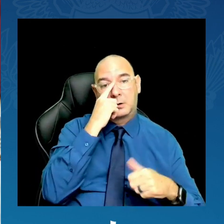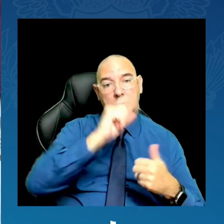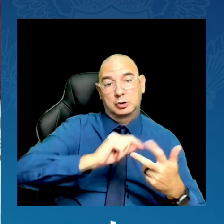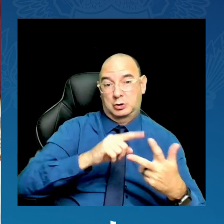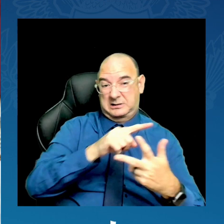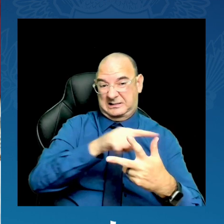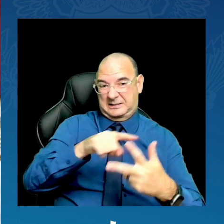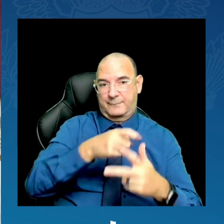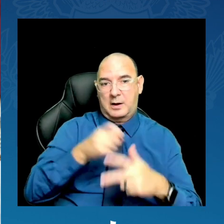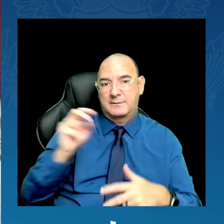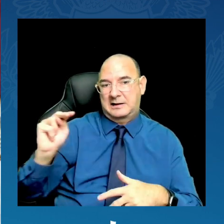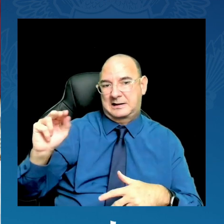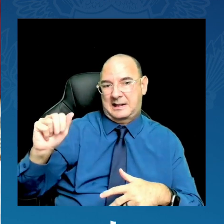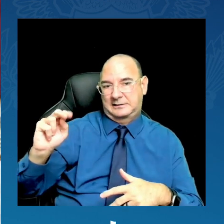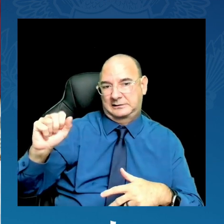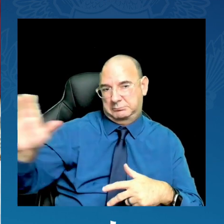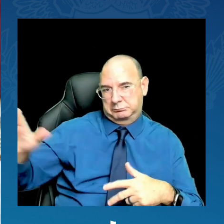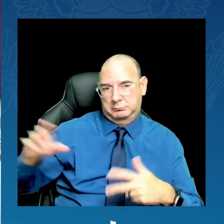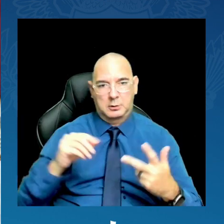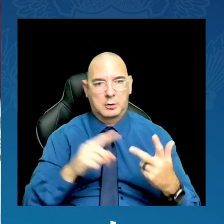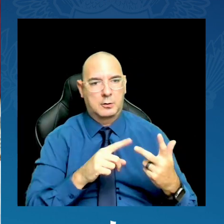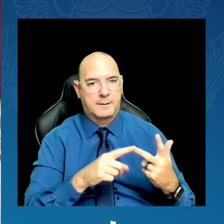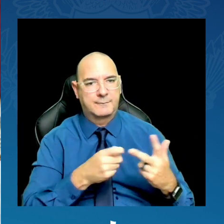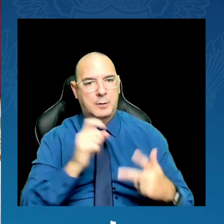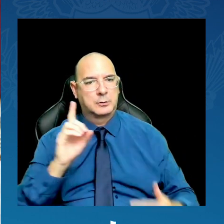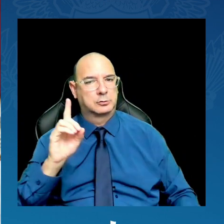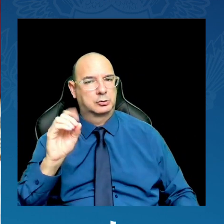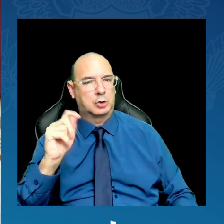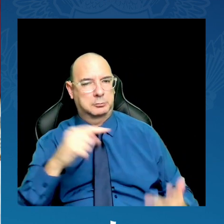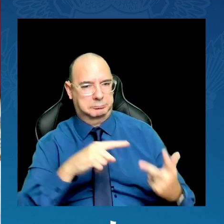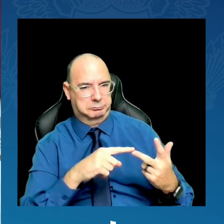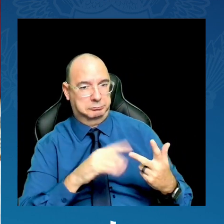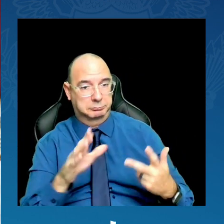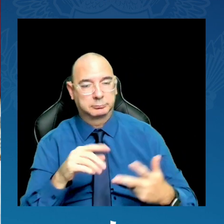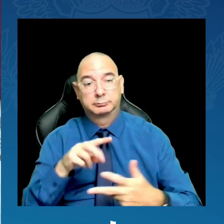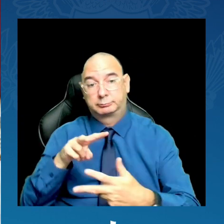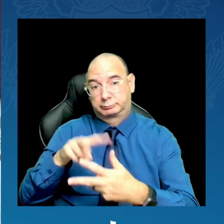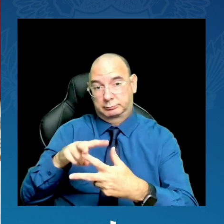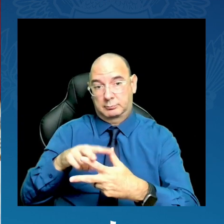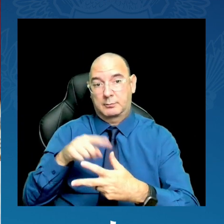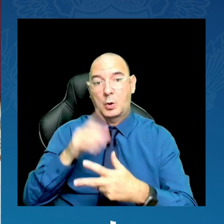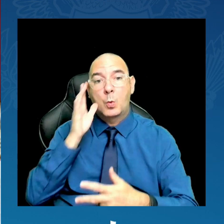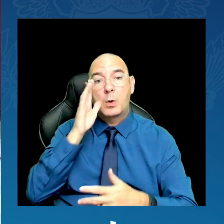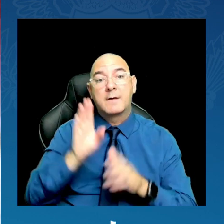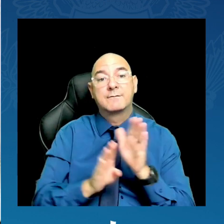one that announced NASA's will develop a plan for a new microgravity national lab